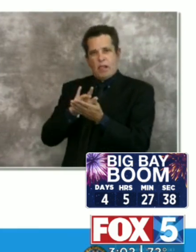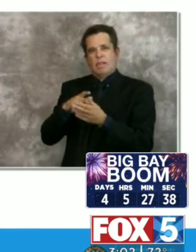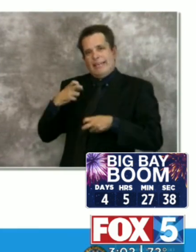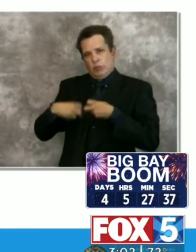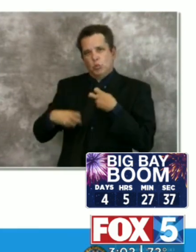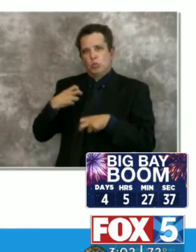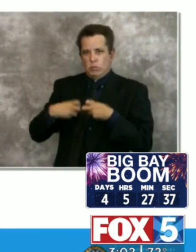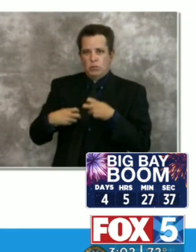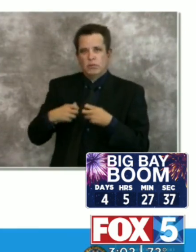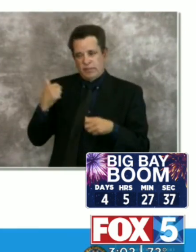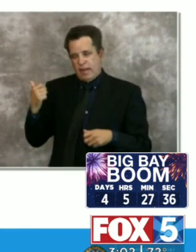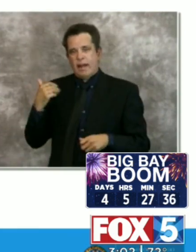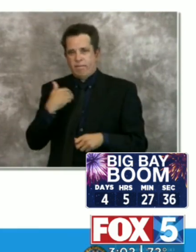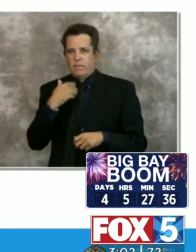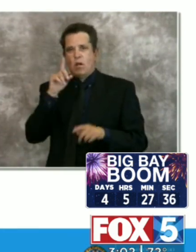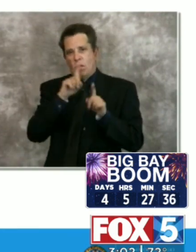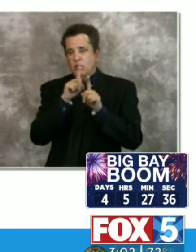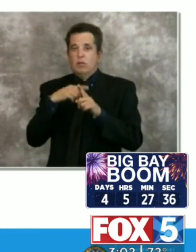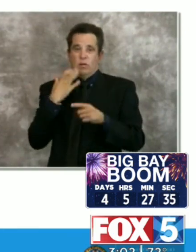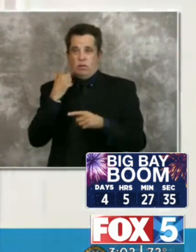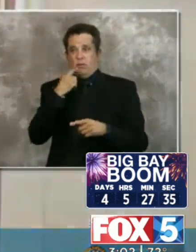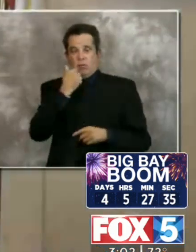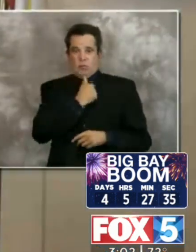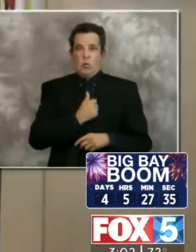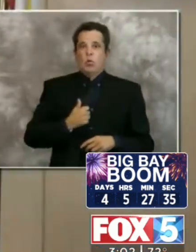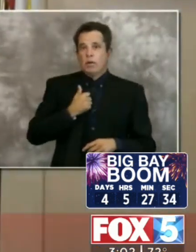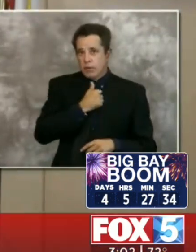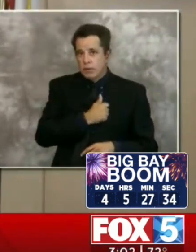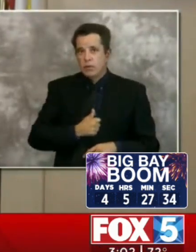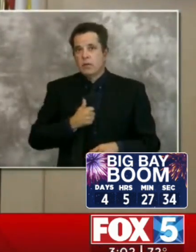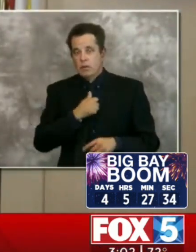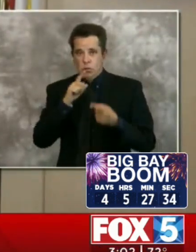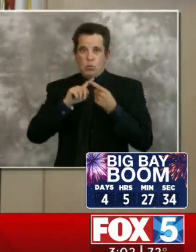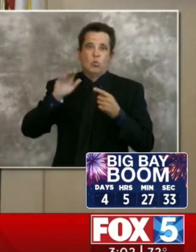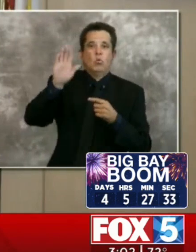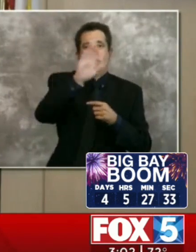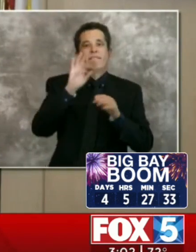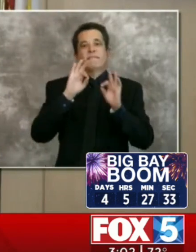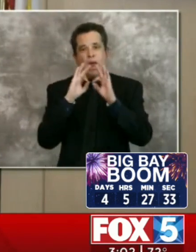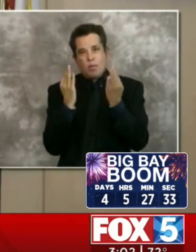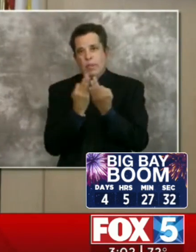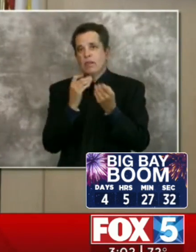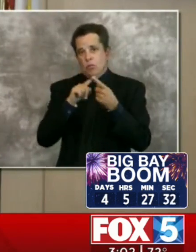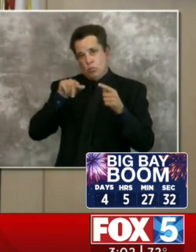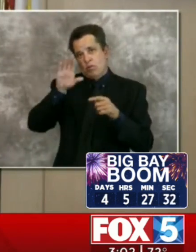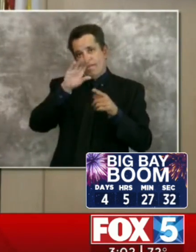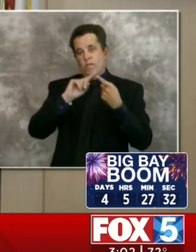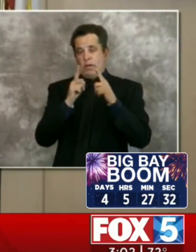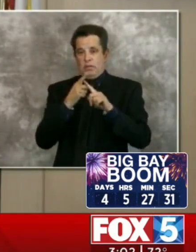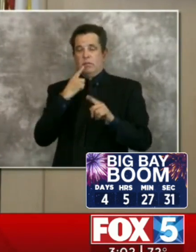345 OR 95% OF THE TOTAL DEATH CASES HAD UNDERLYING MEDICAL CONDITIONS AND AS ALWAYS OUR